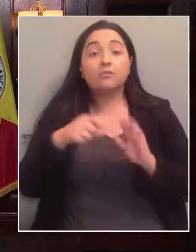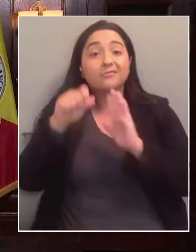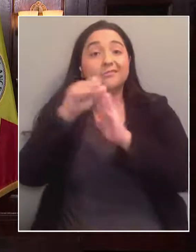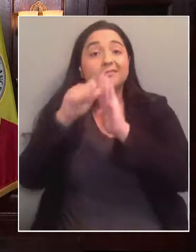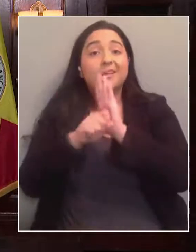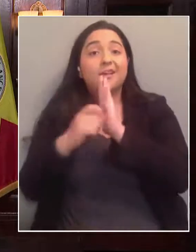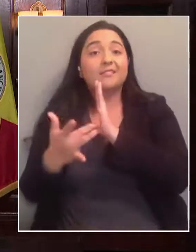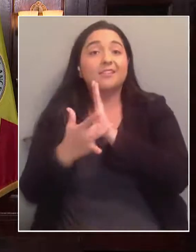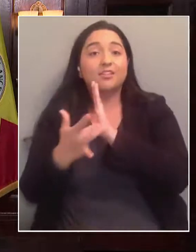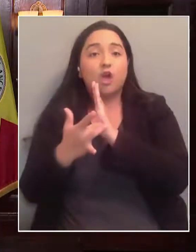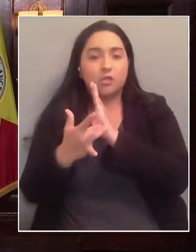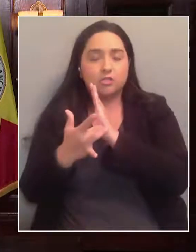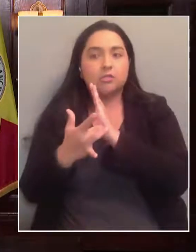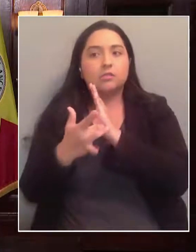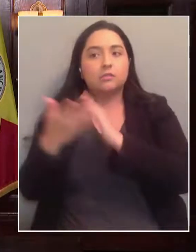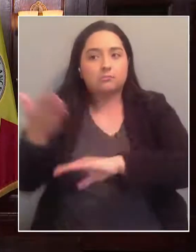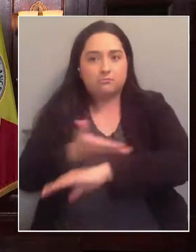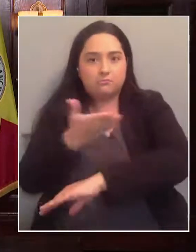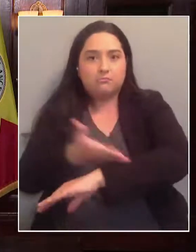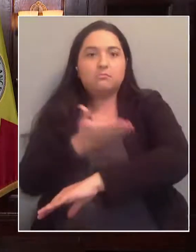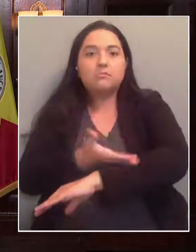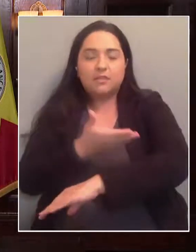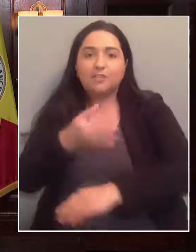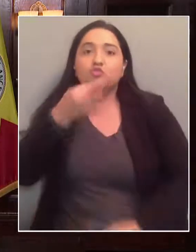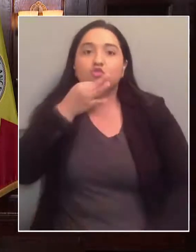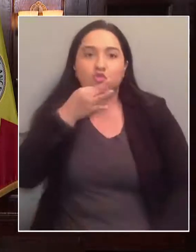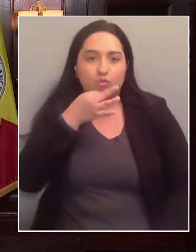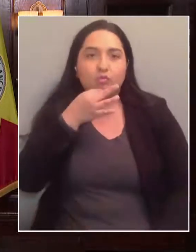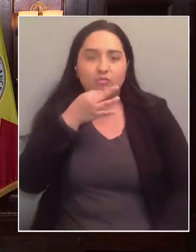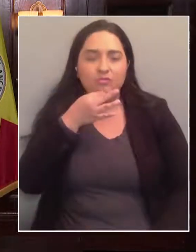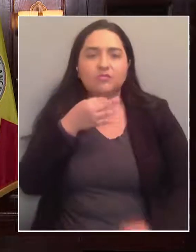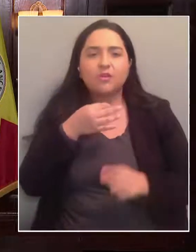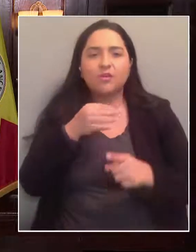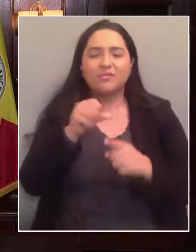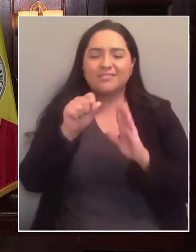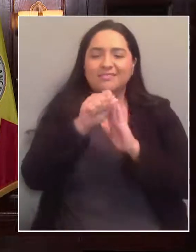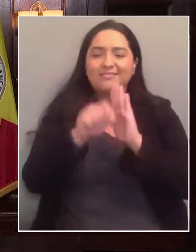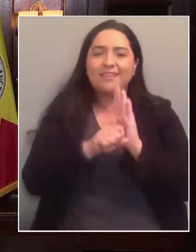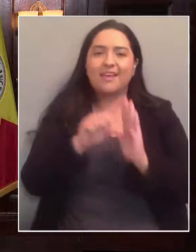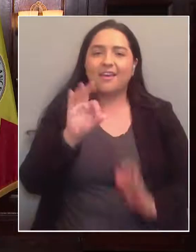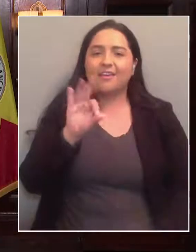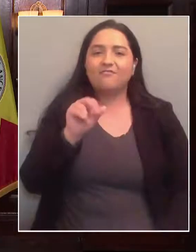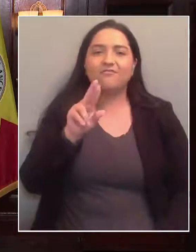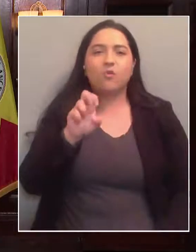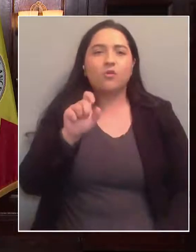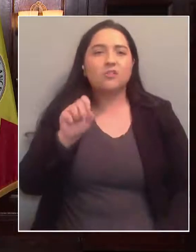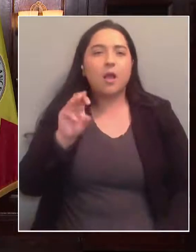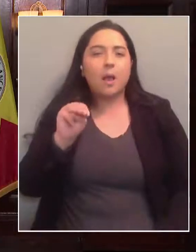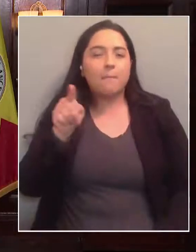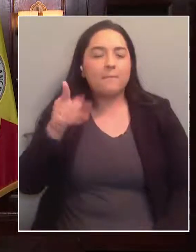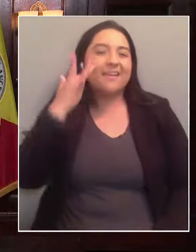THAT IS COMING, WILL GO A LONG WAY. THEY USED ANOTHER STATE THAT'S A CALIFORNIA COMPANY. AND THEY'RE GOING TO HAVE US